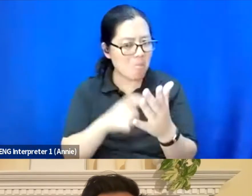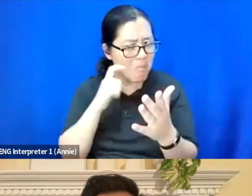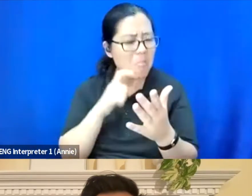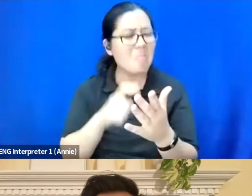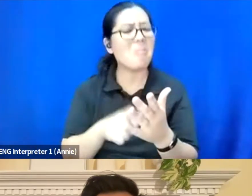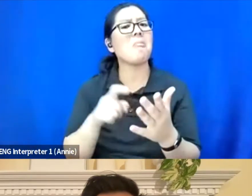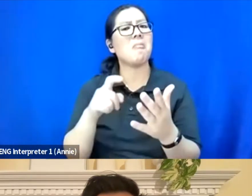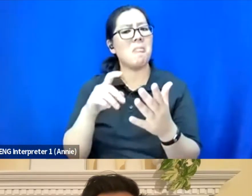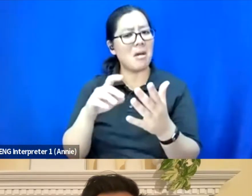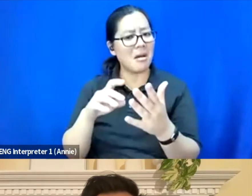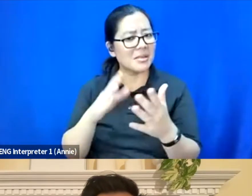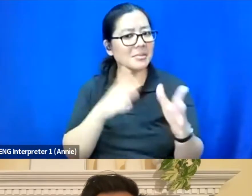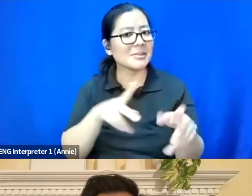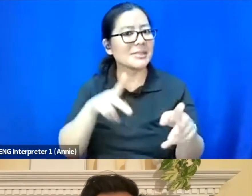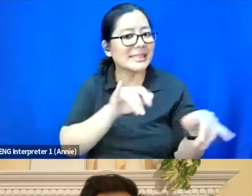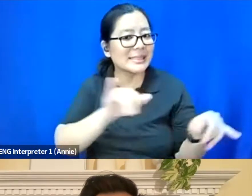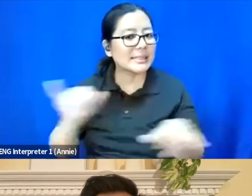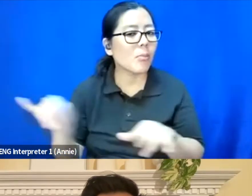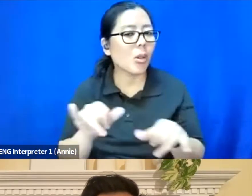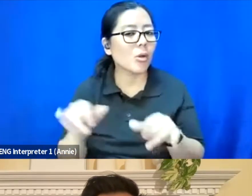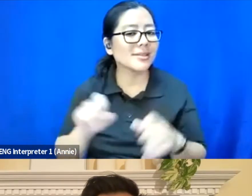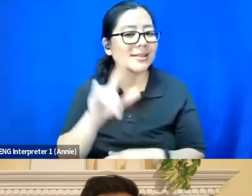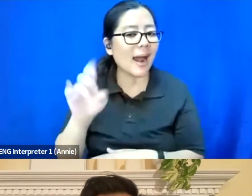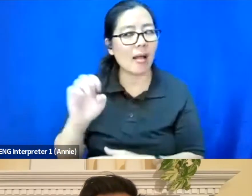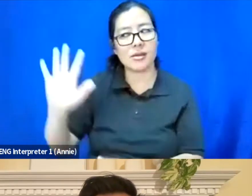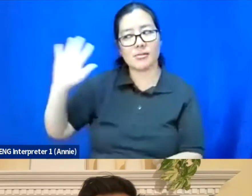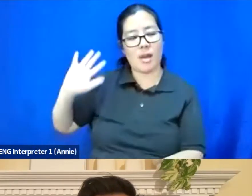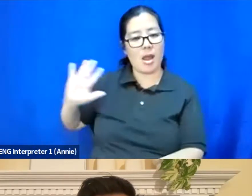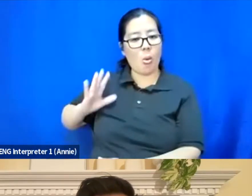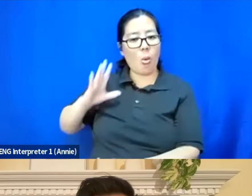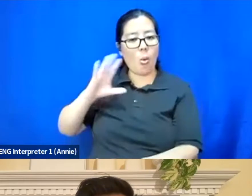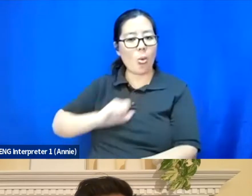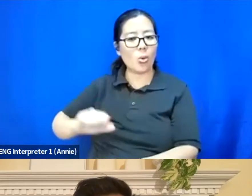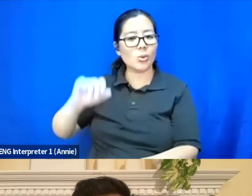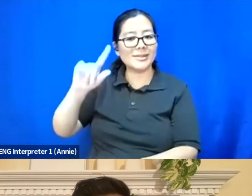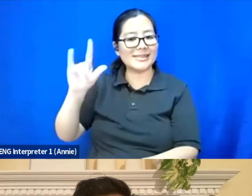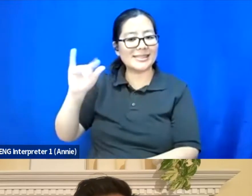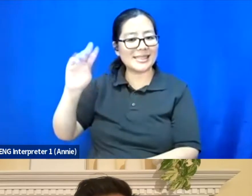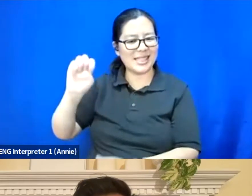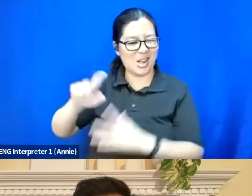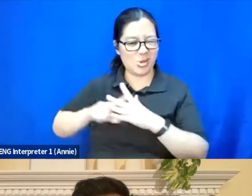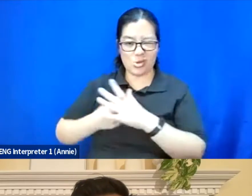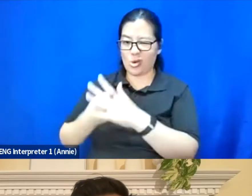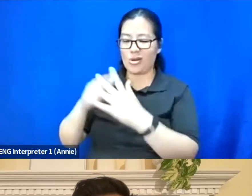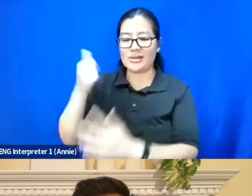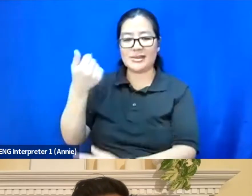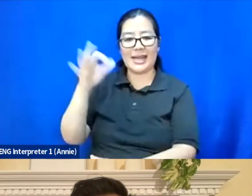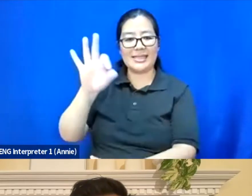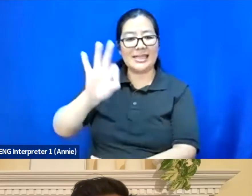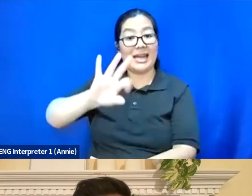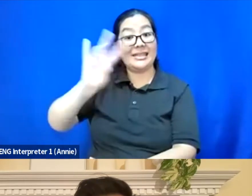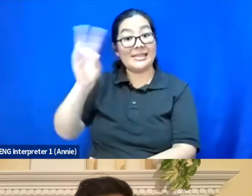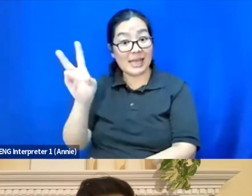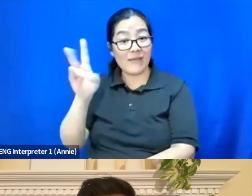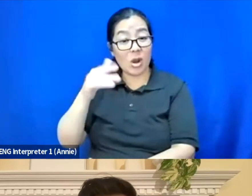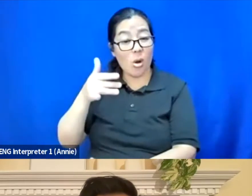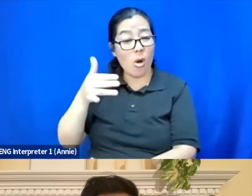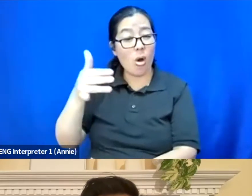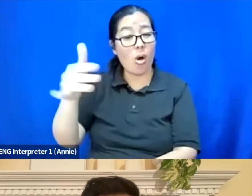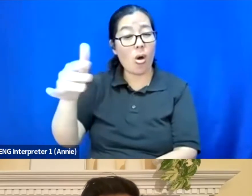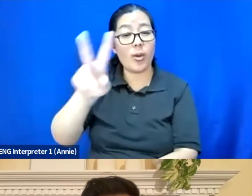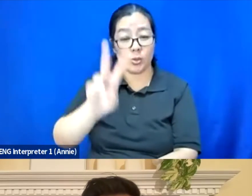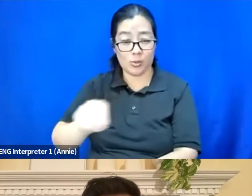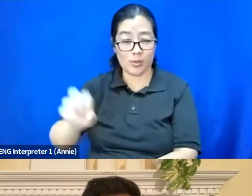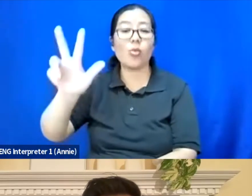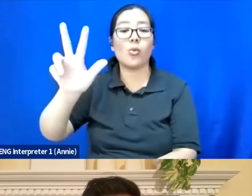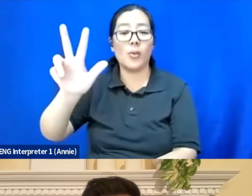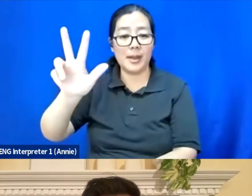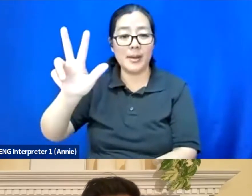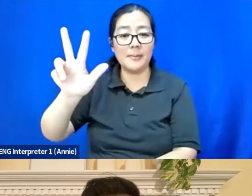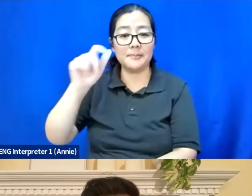thousands of pages of life journal entries that I had -- that I had saved as a PDF,